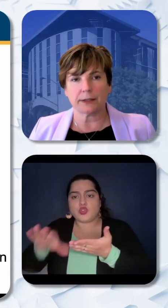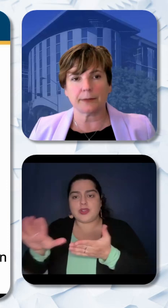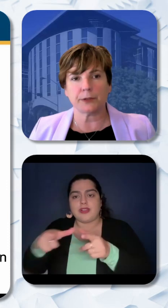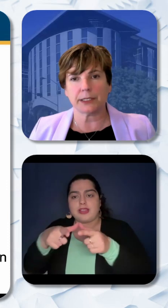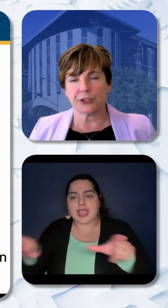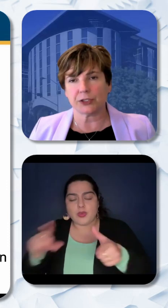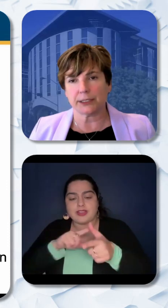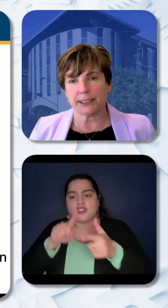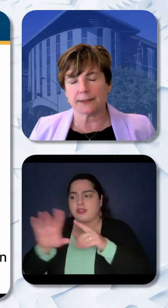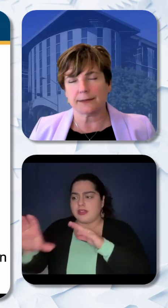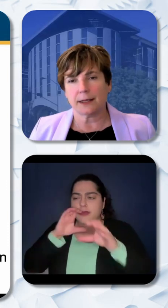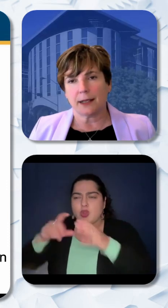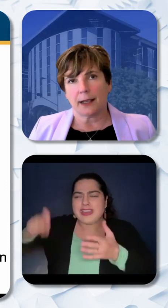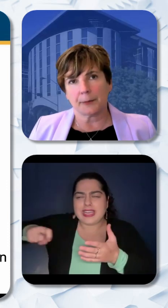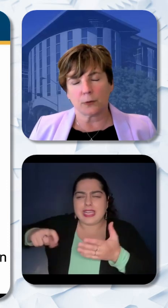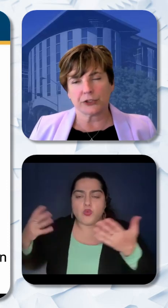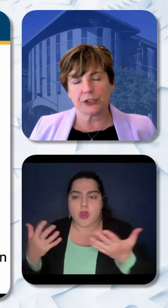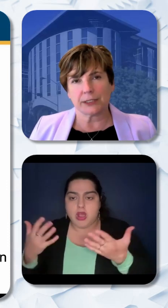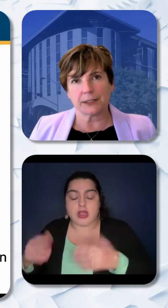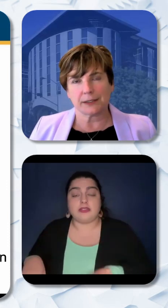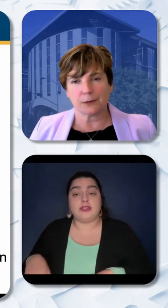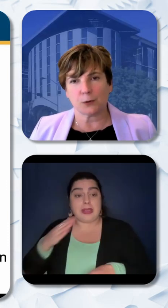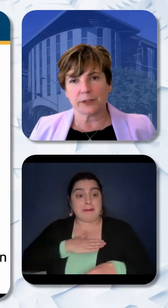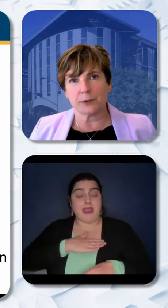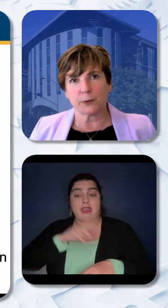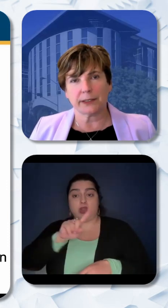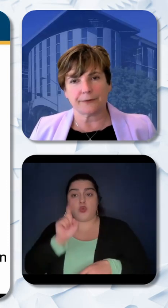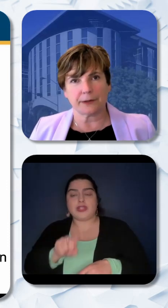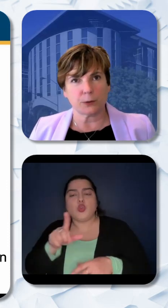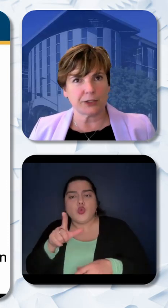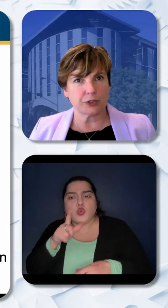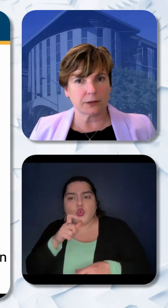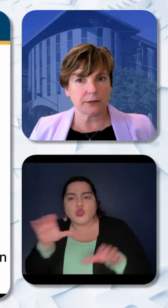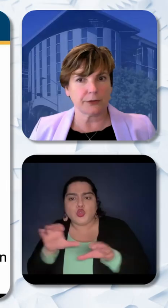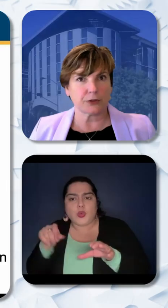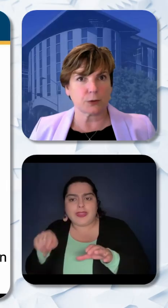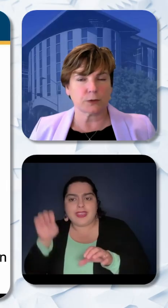and communication needs. And my question is, who is doing this evaluation in your